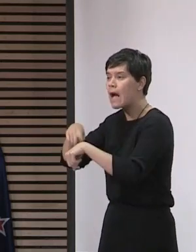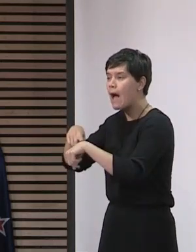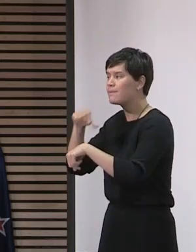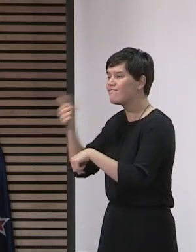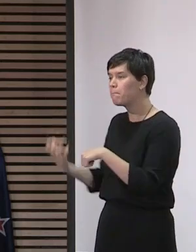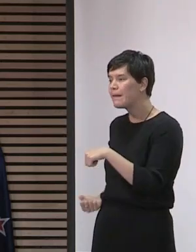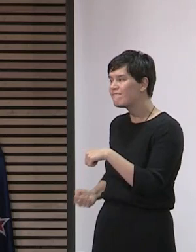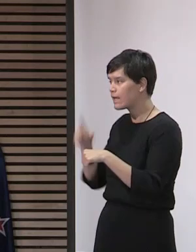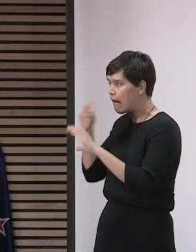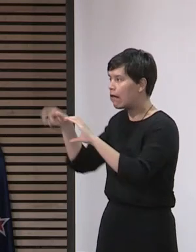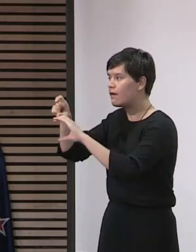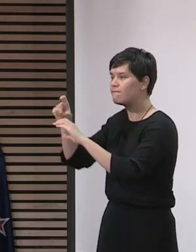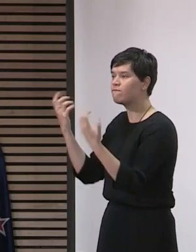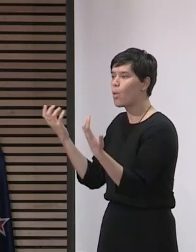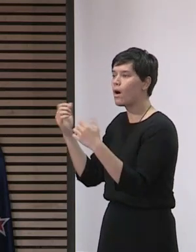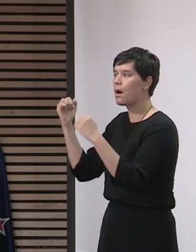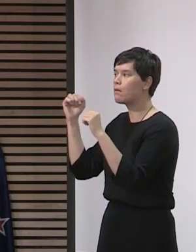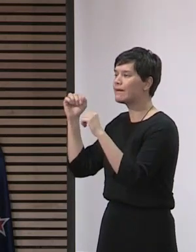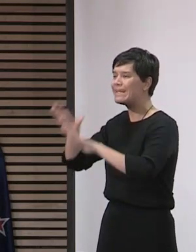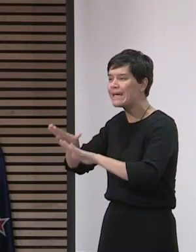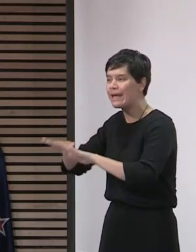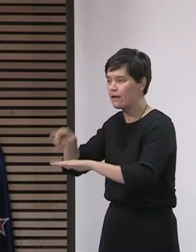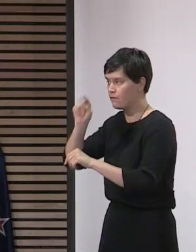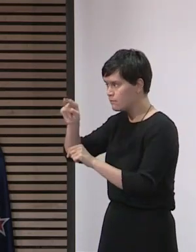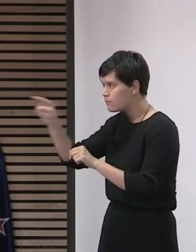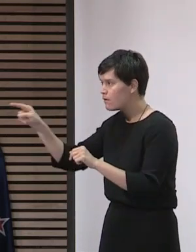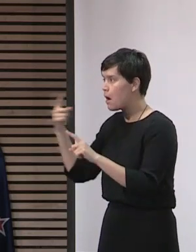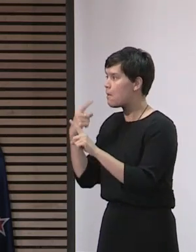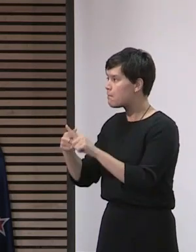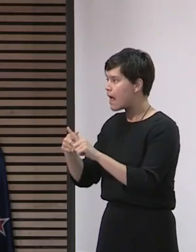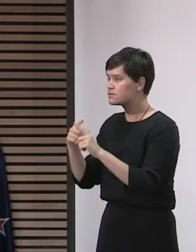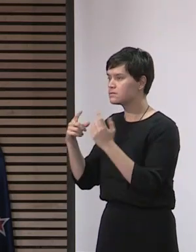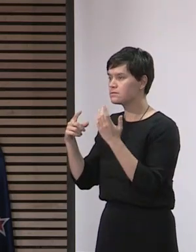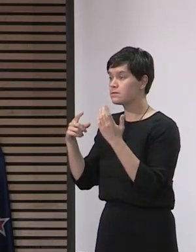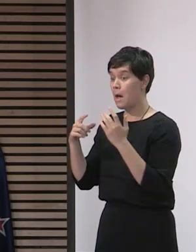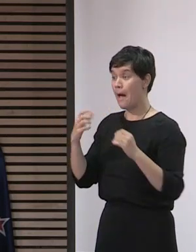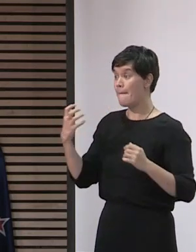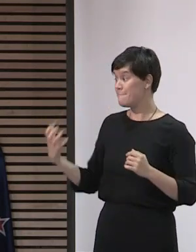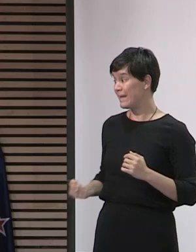credit, establishing the winter energy payment, and